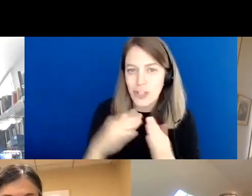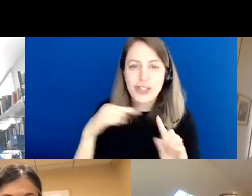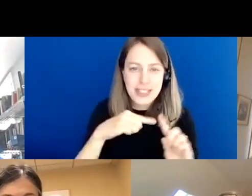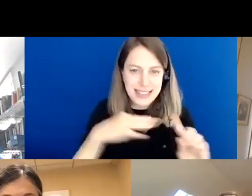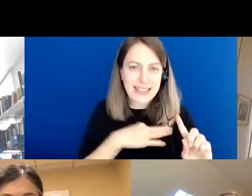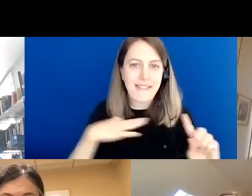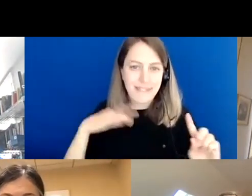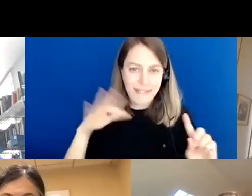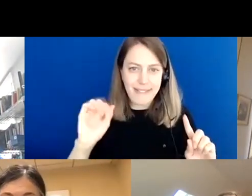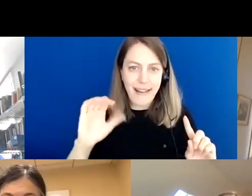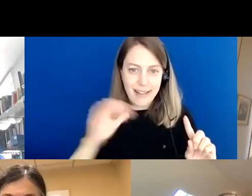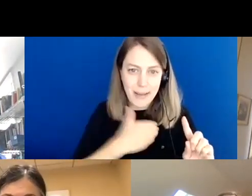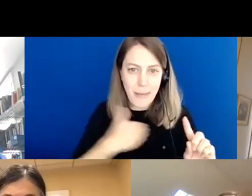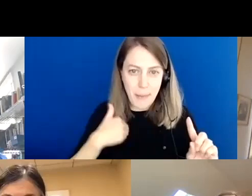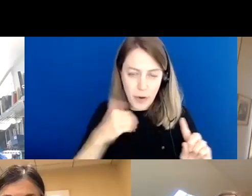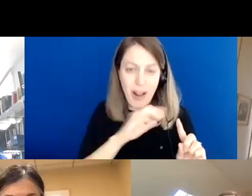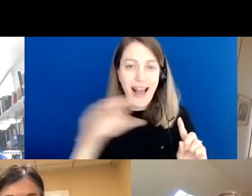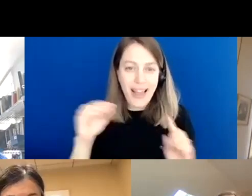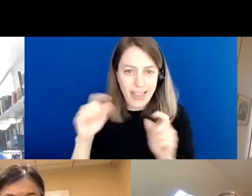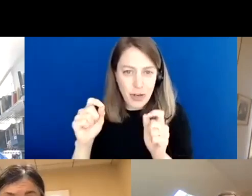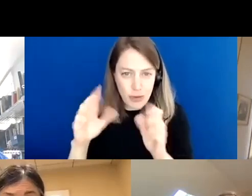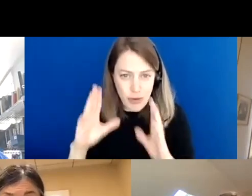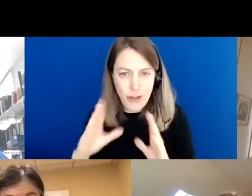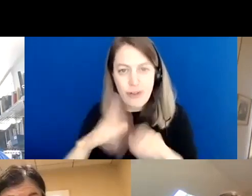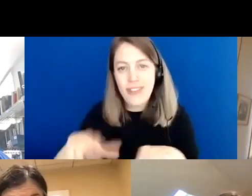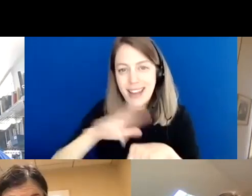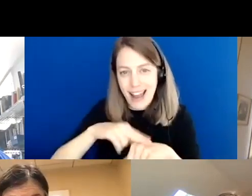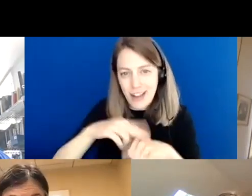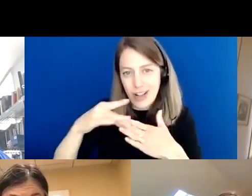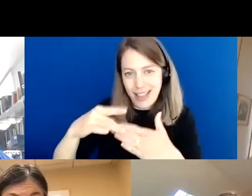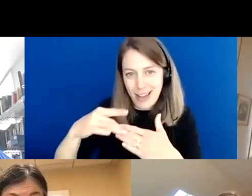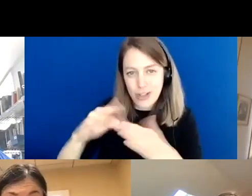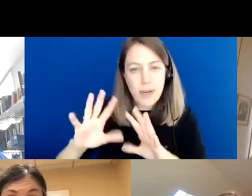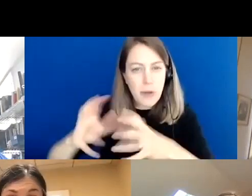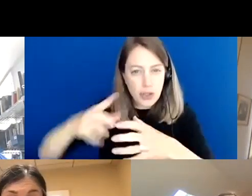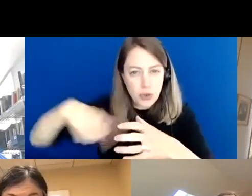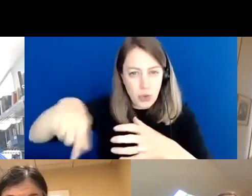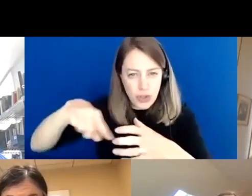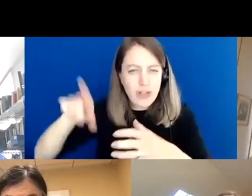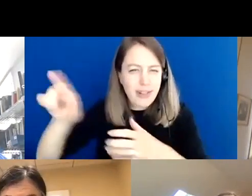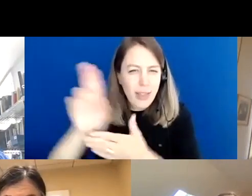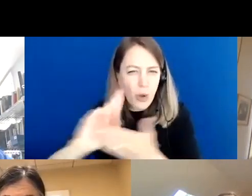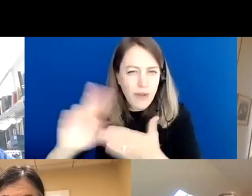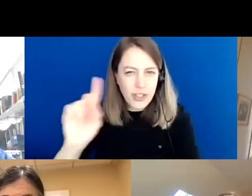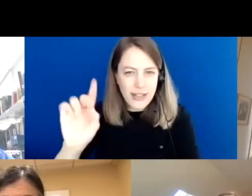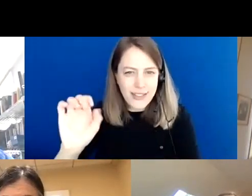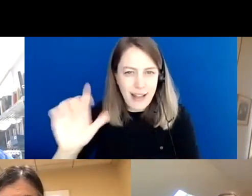the National Leadership Consortium of Developmental Disabilities at the University of Delaware and an advocate